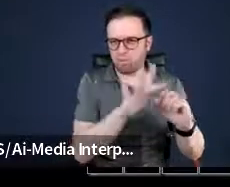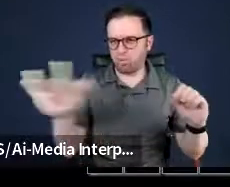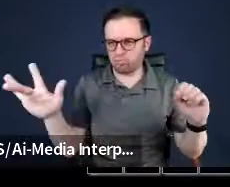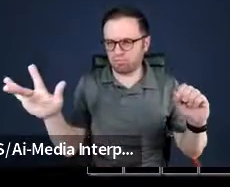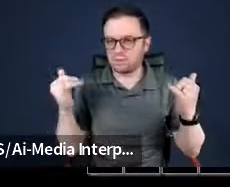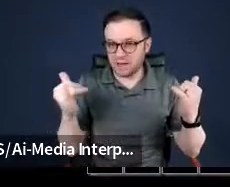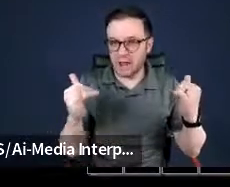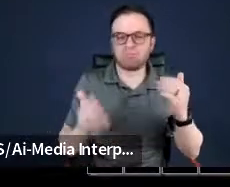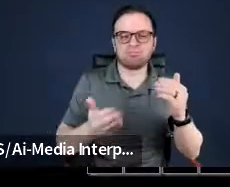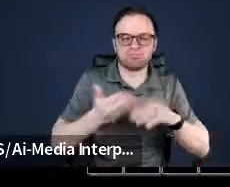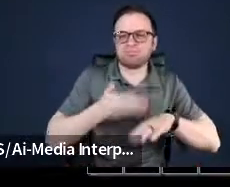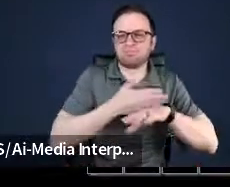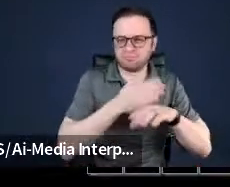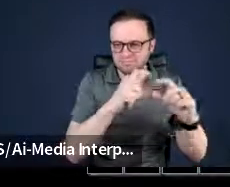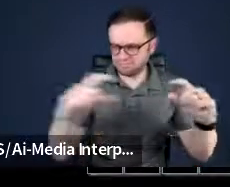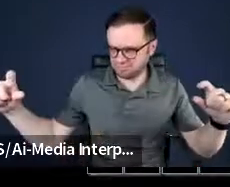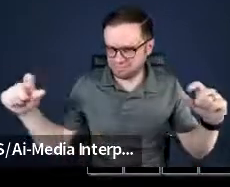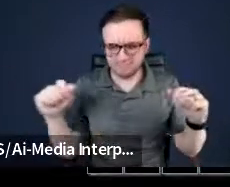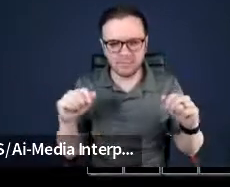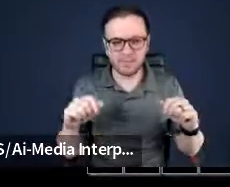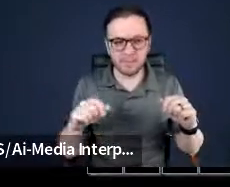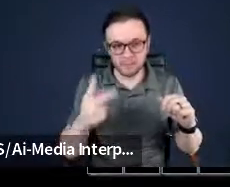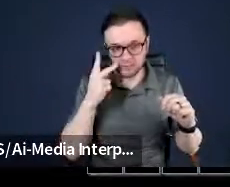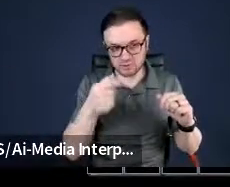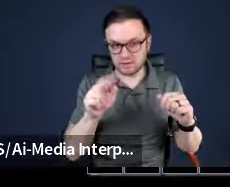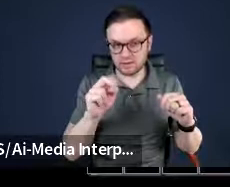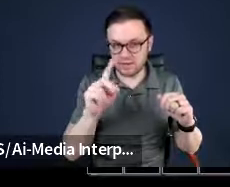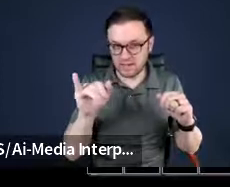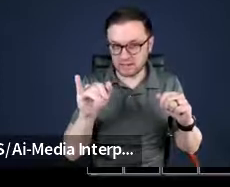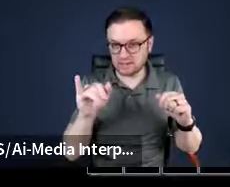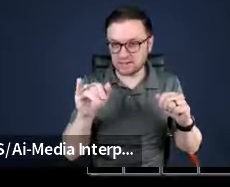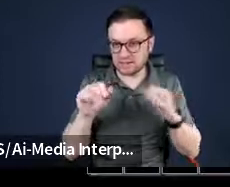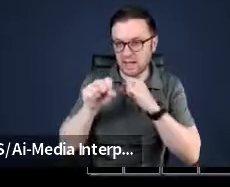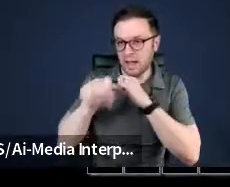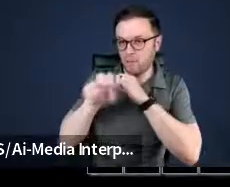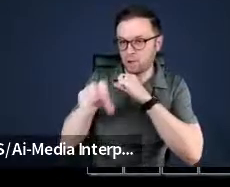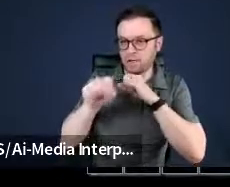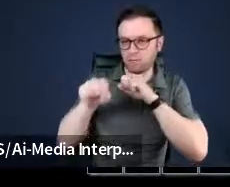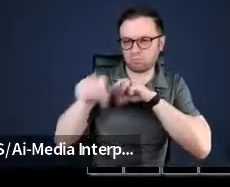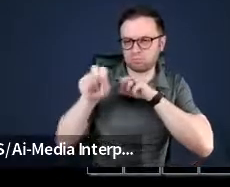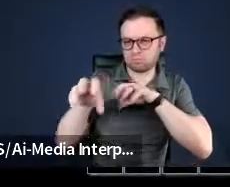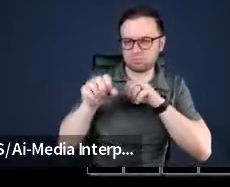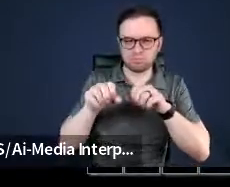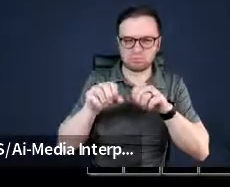it's going through and last time we looked at the site none of these things were actually marked up correctly so